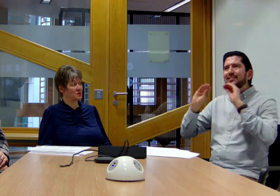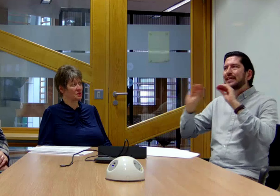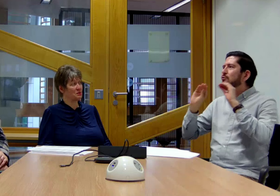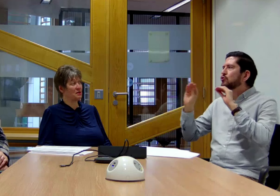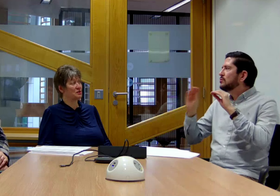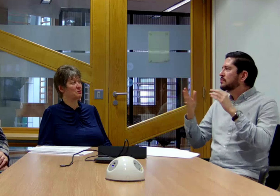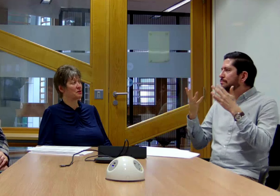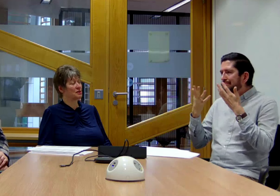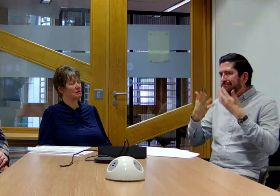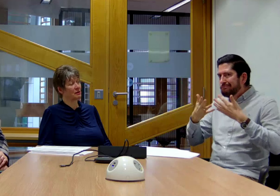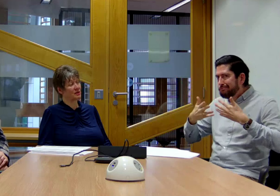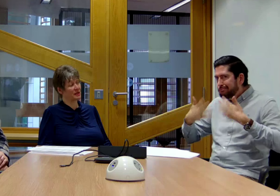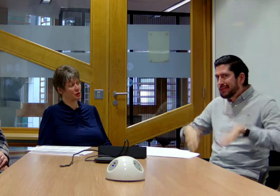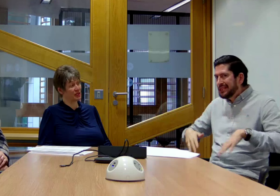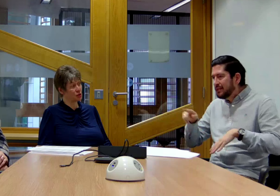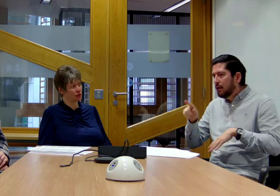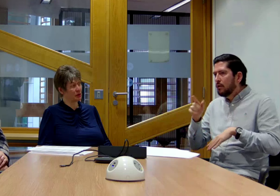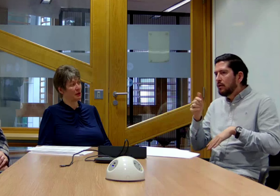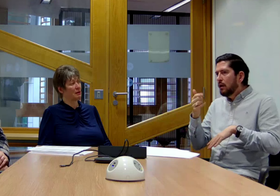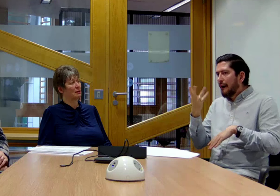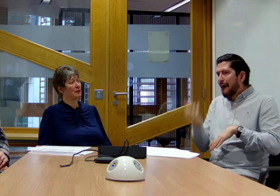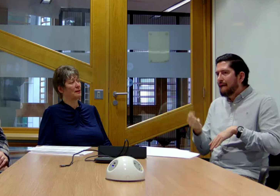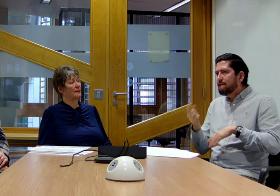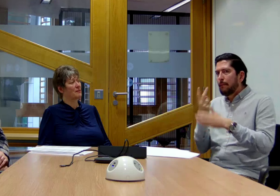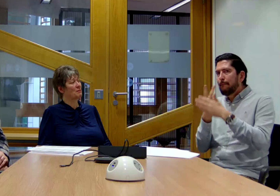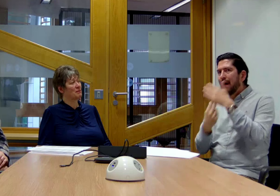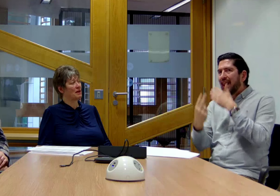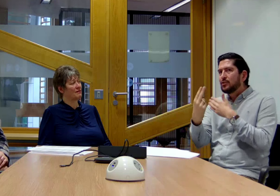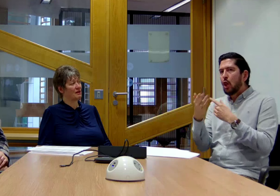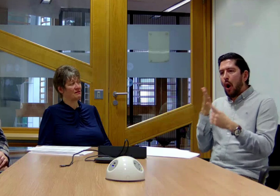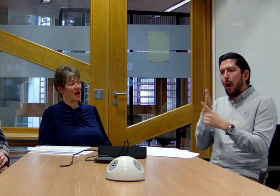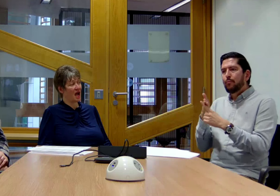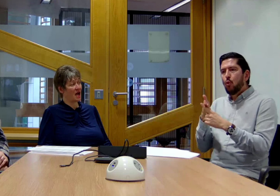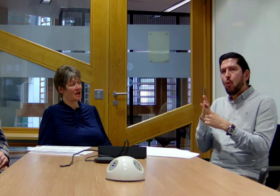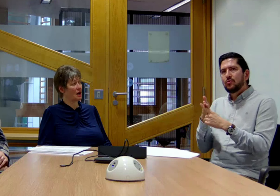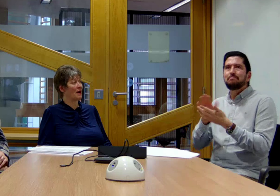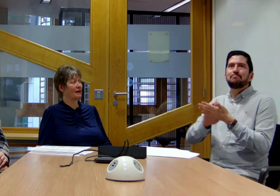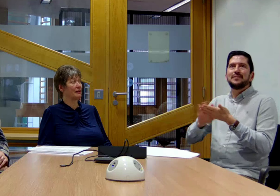my personal view, it links very much to maybe people's experiences, particularly within education.